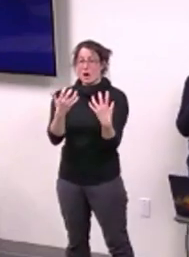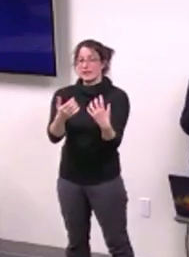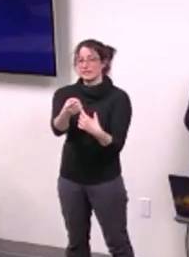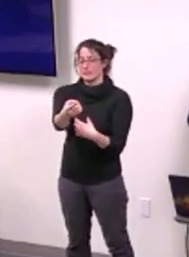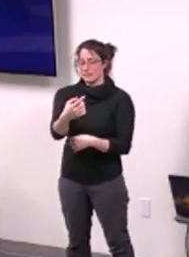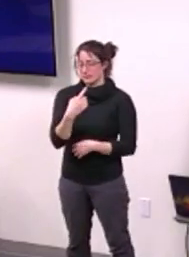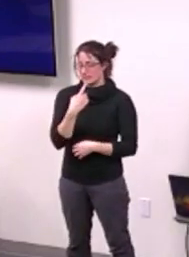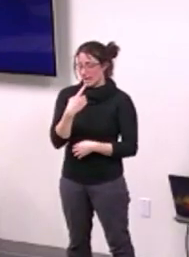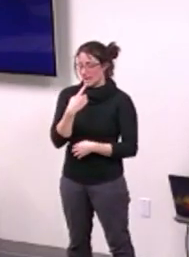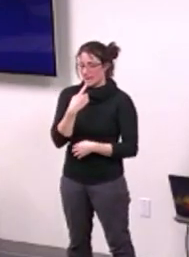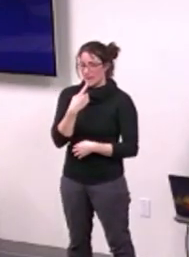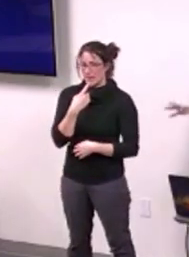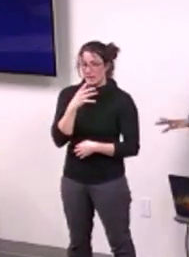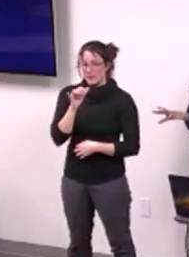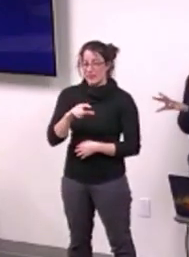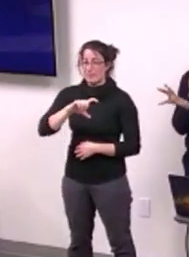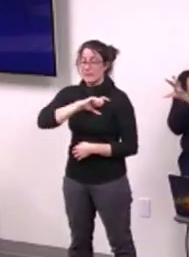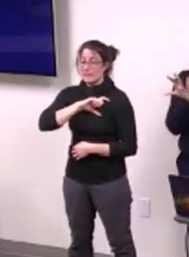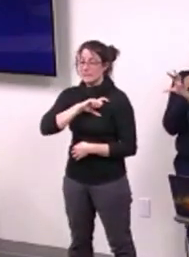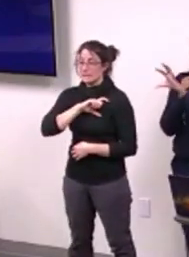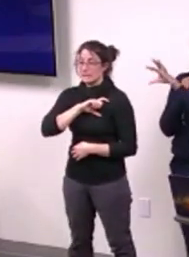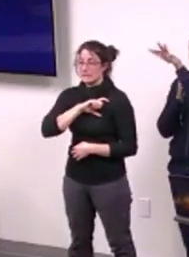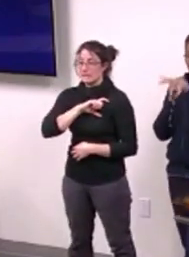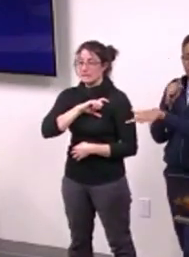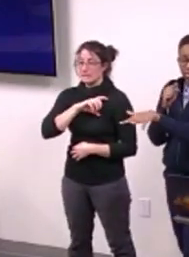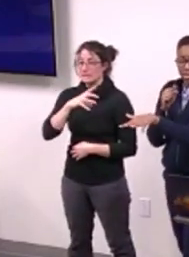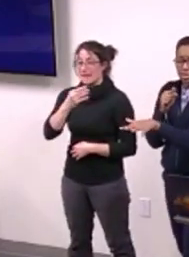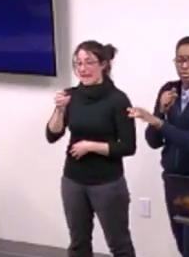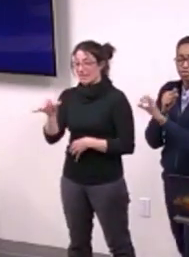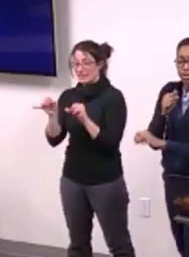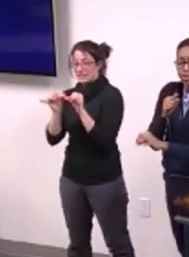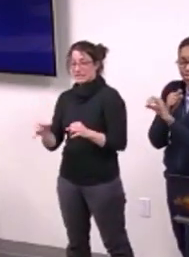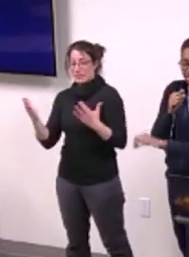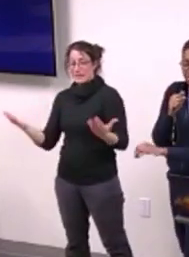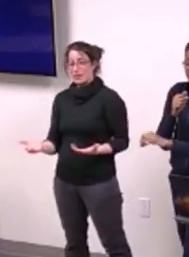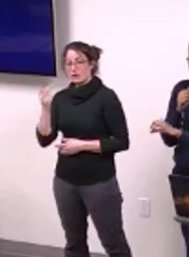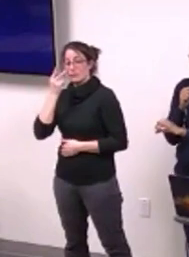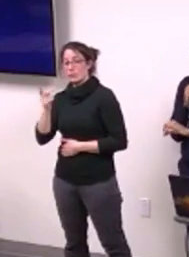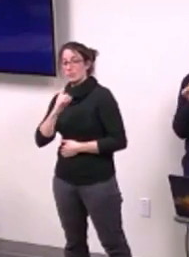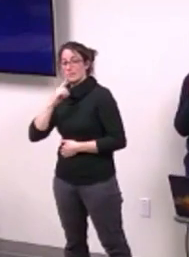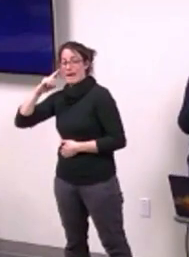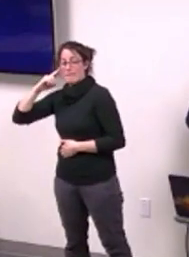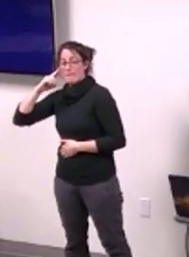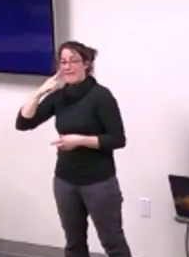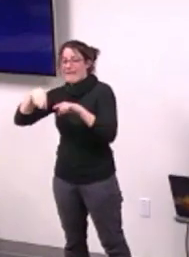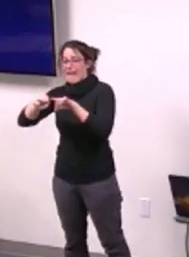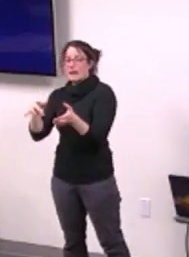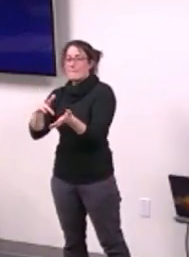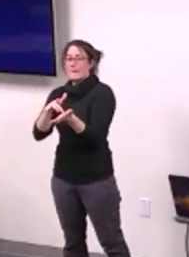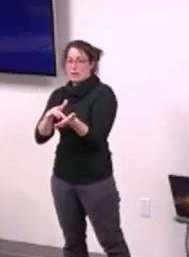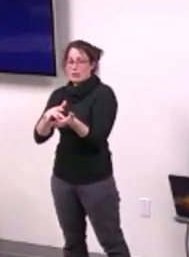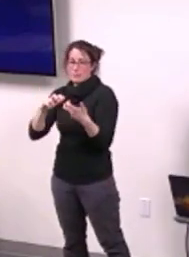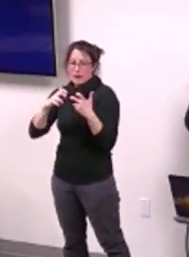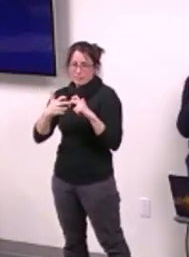that the police and the system here views deafness as a medical issue, not a mental issue.